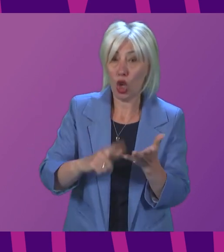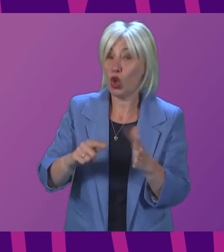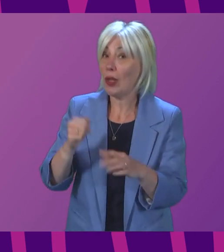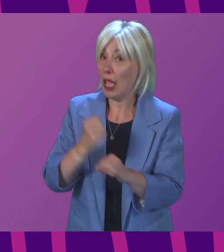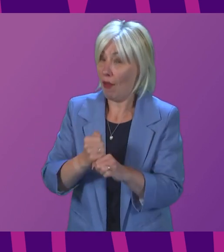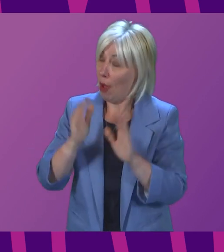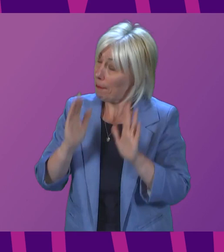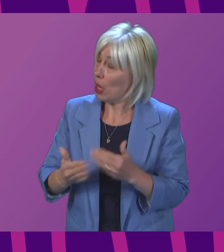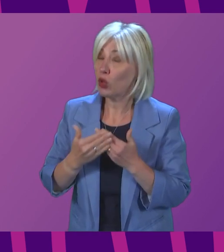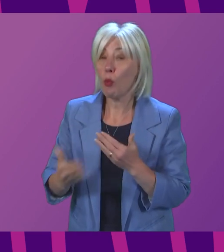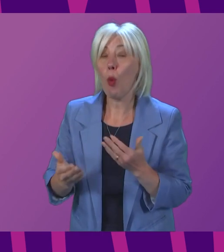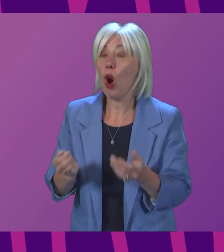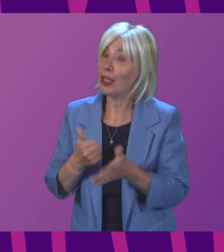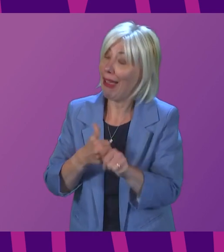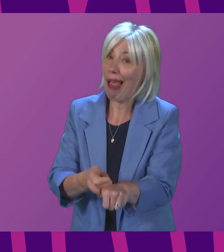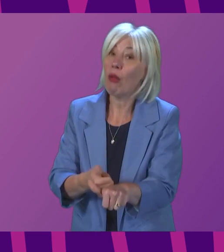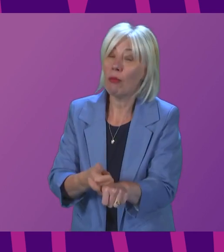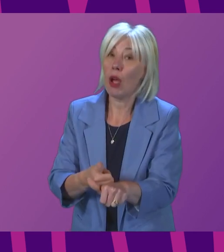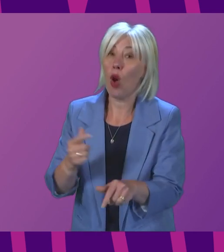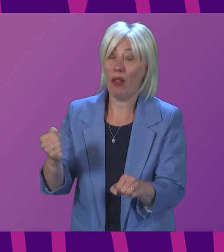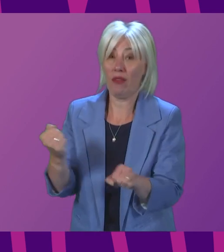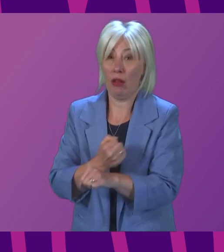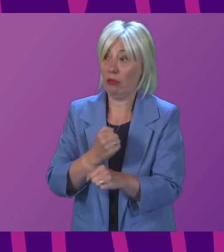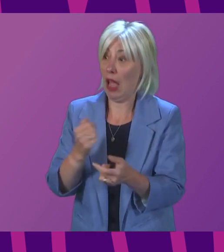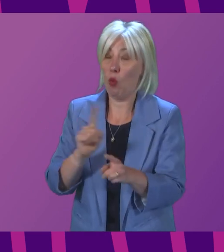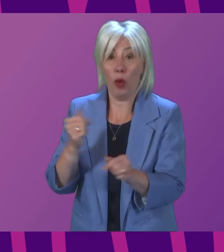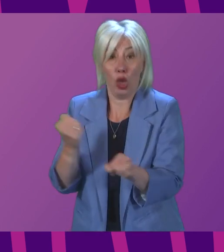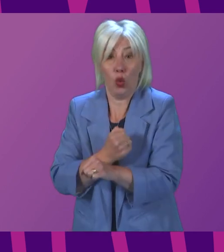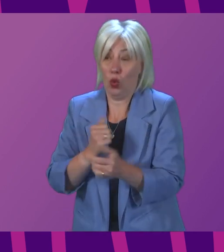We have published detailed plans for actions for both the United Kingdom and Scottish Governments.